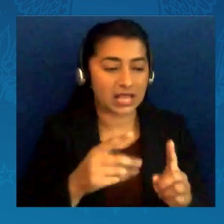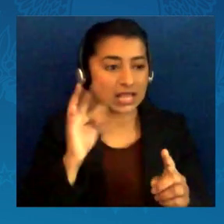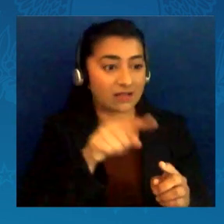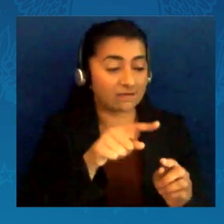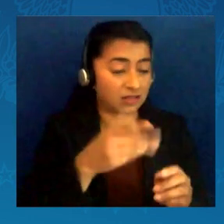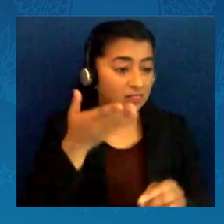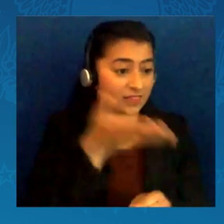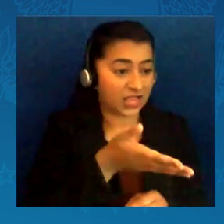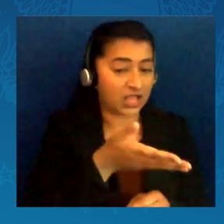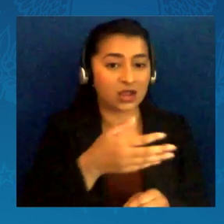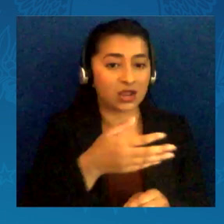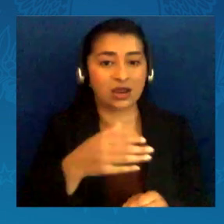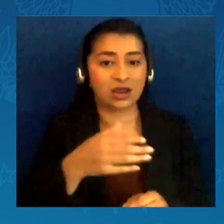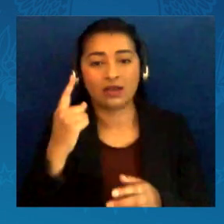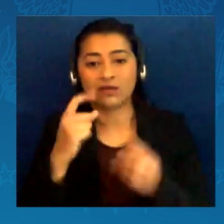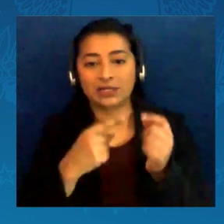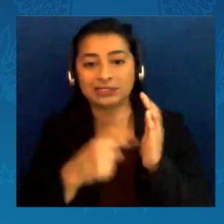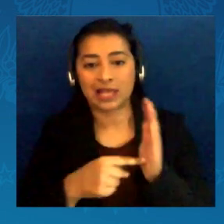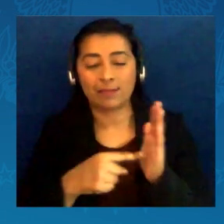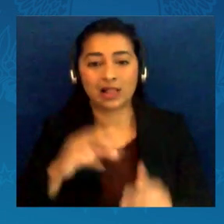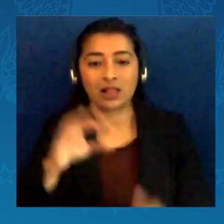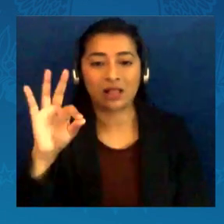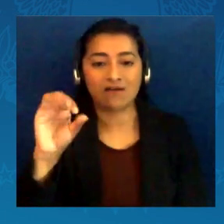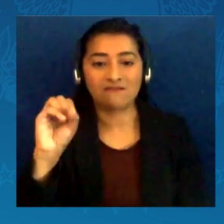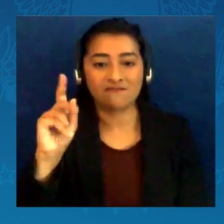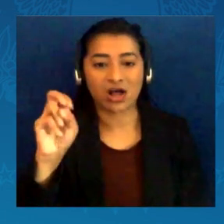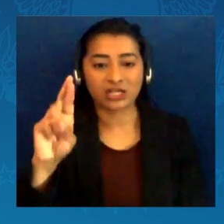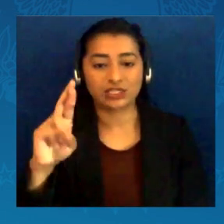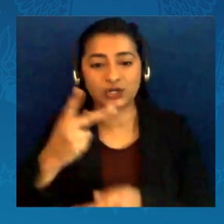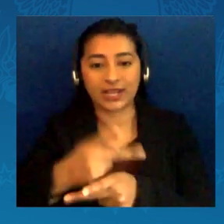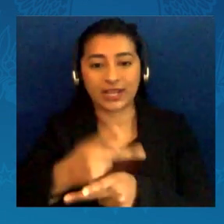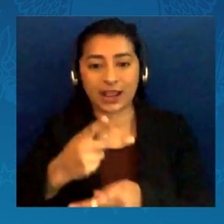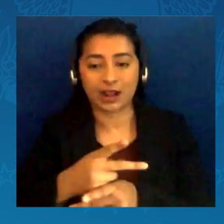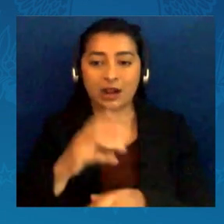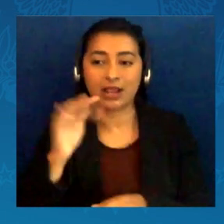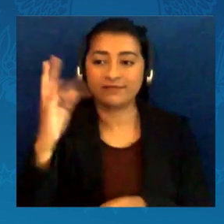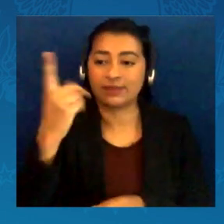anybody incarcerated, witnessed violence, you would see certain physiological outcomes.